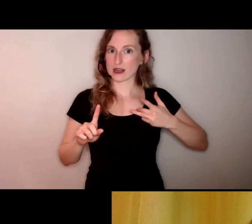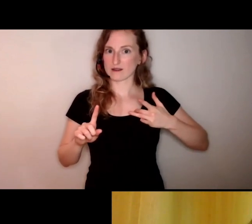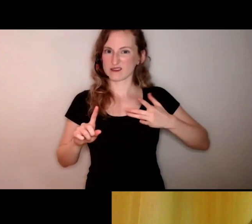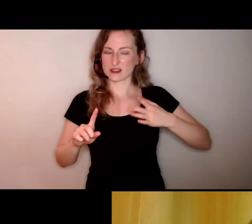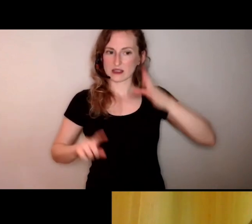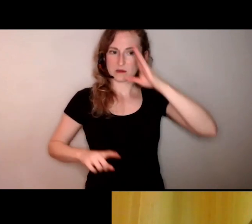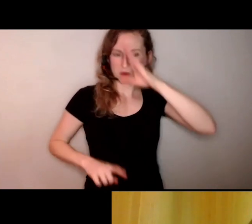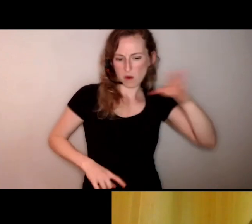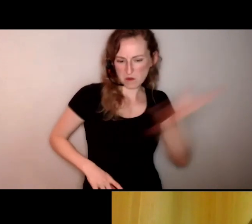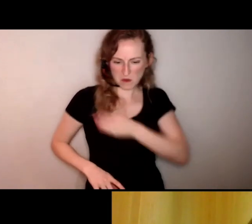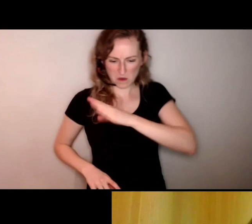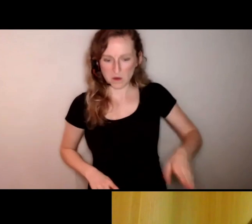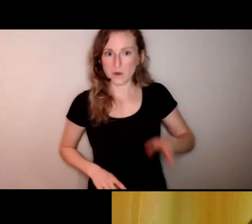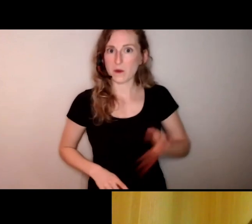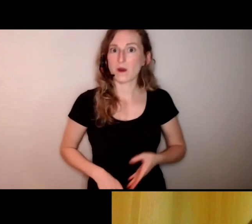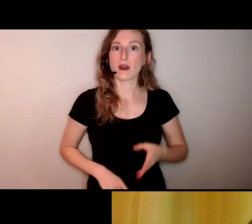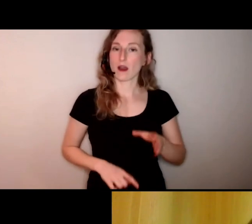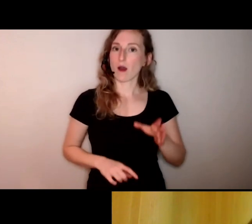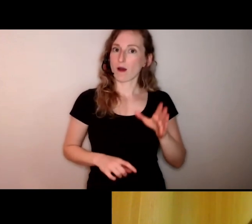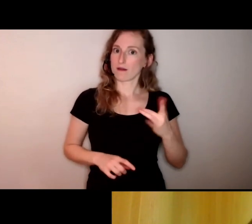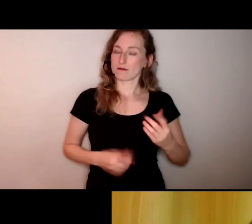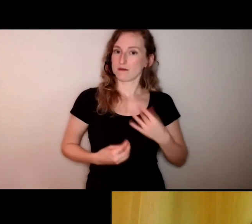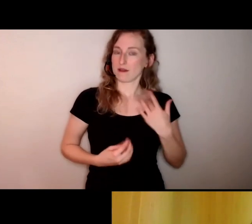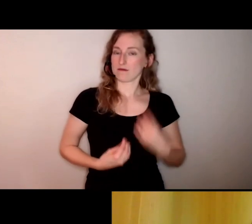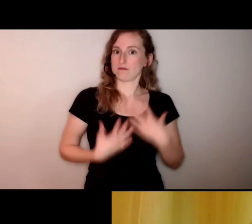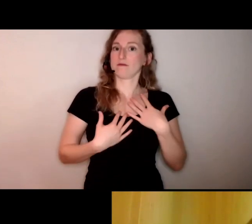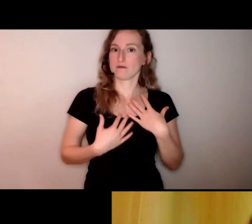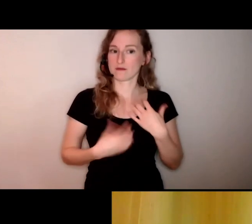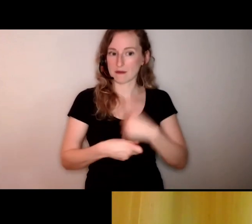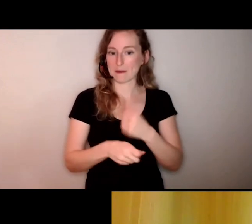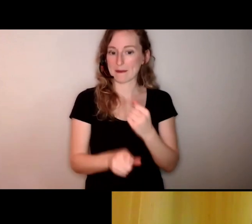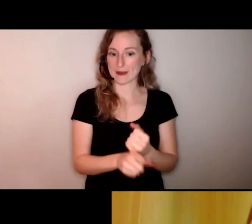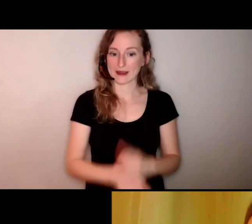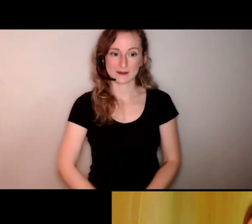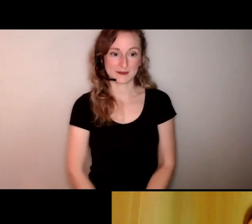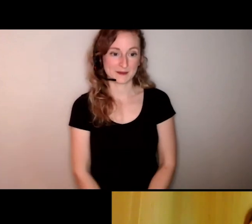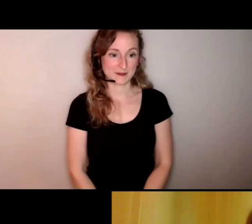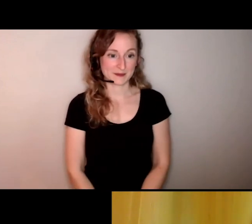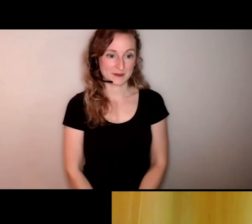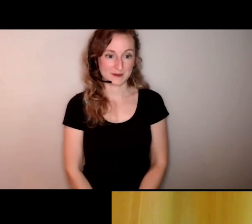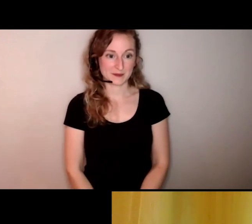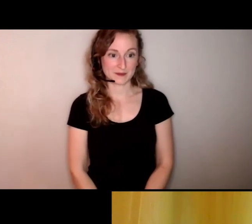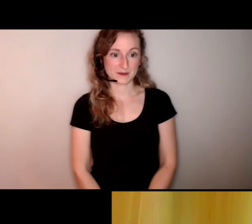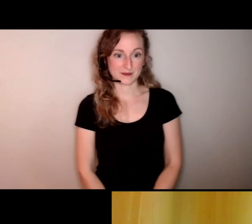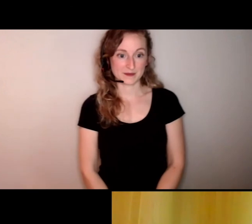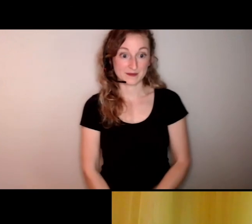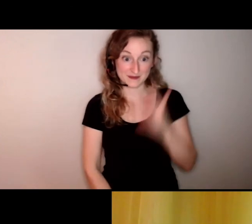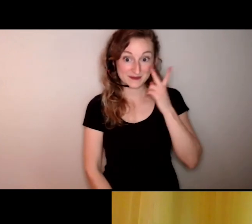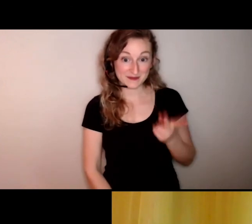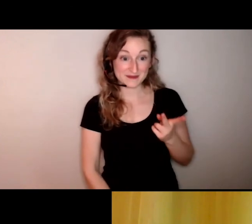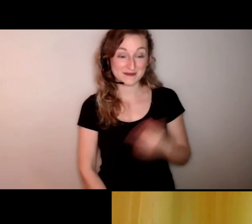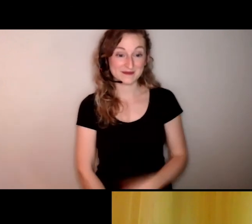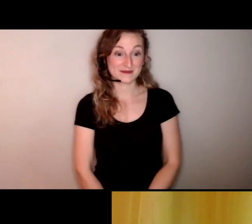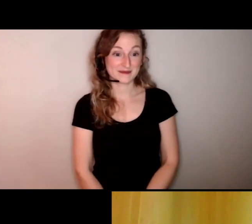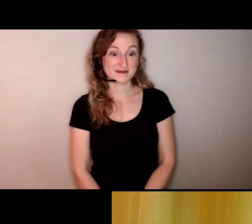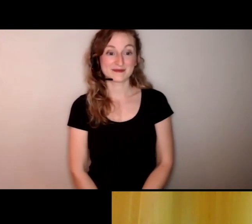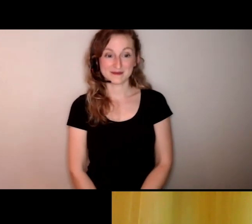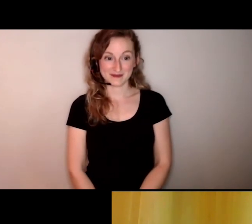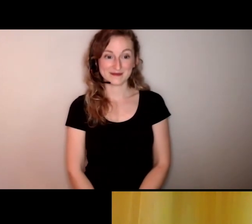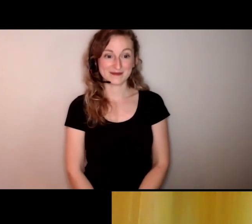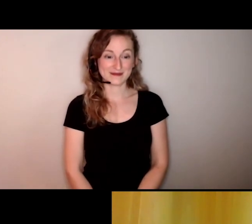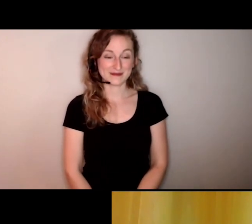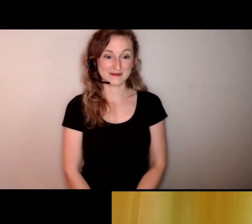And